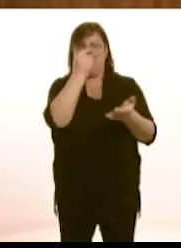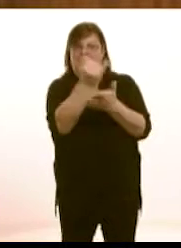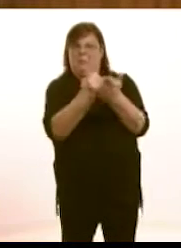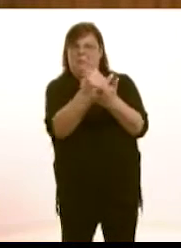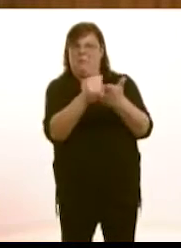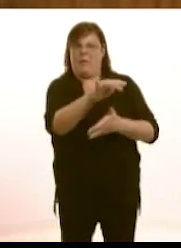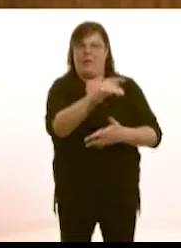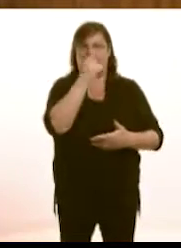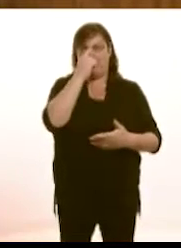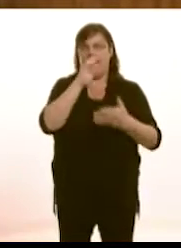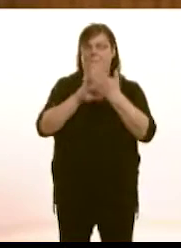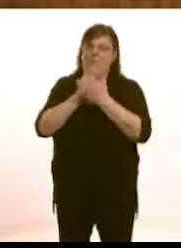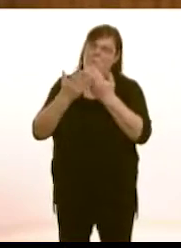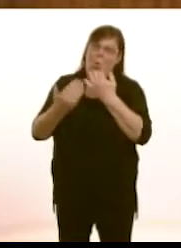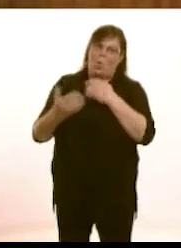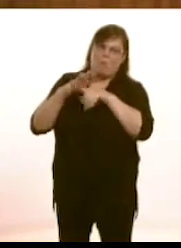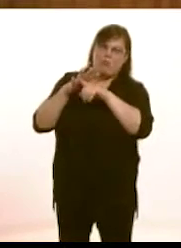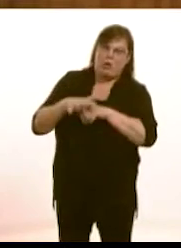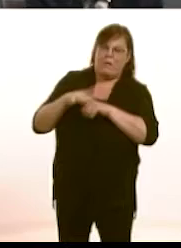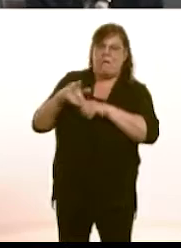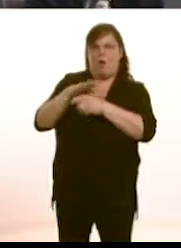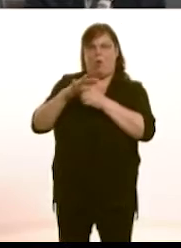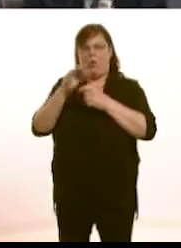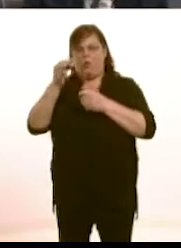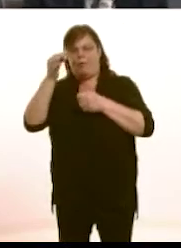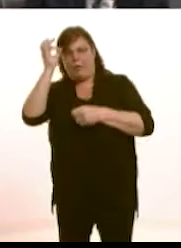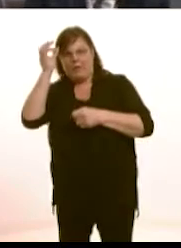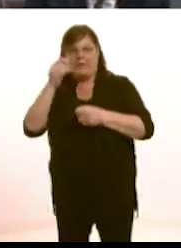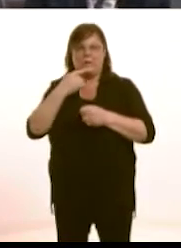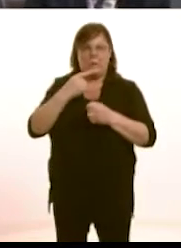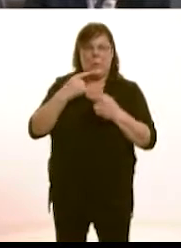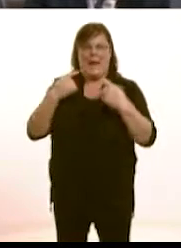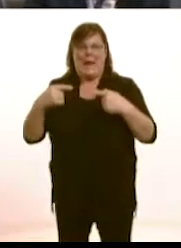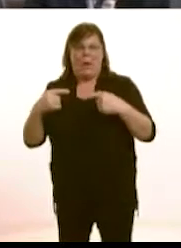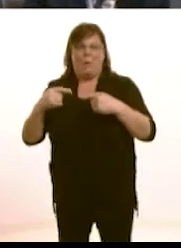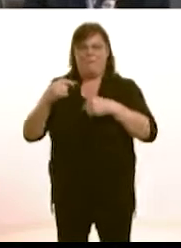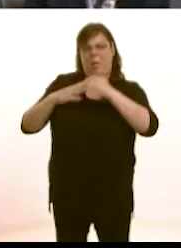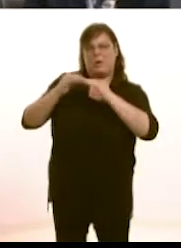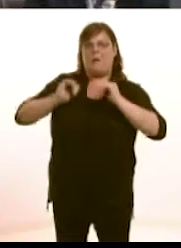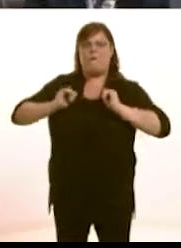This puts yet more pressure on local authorities to permit building on open green spaces, or